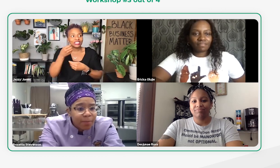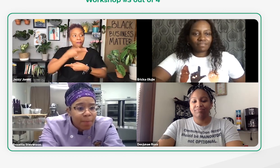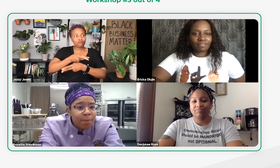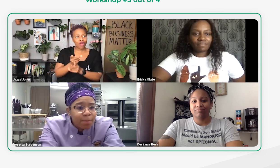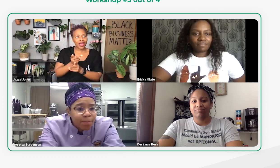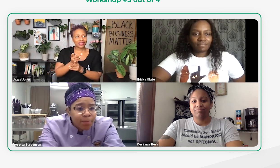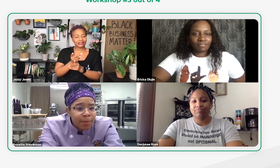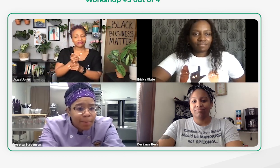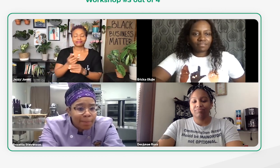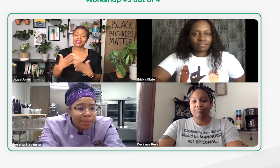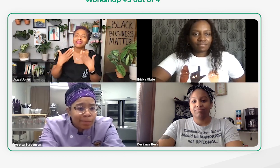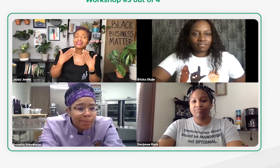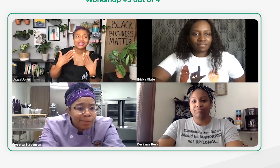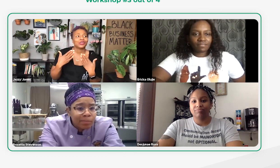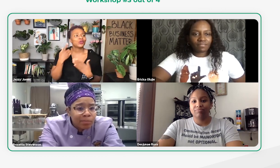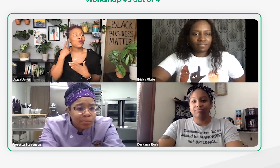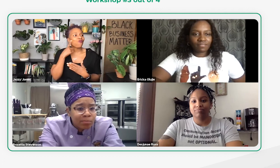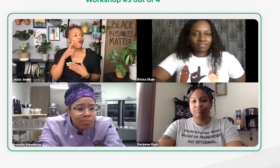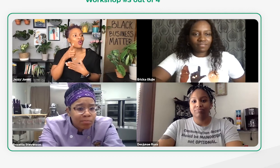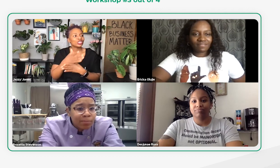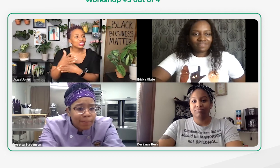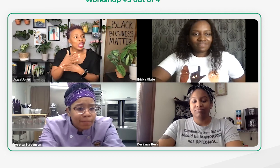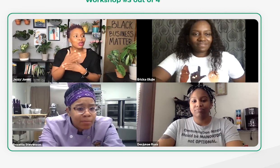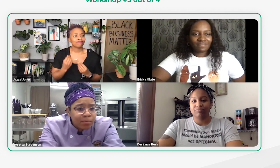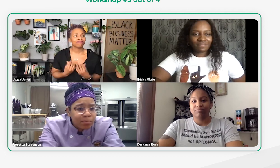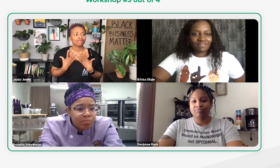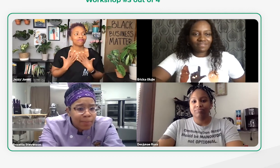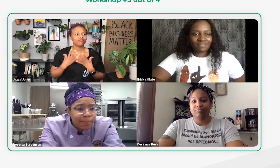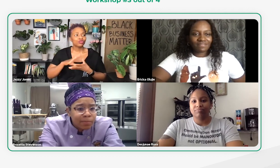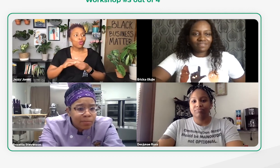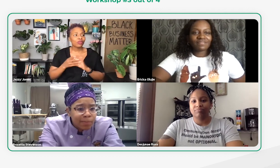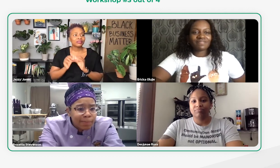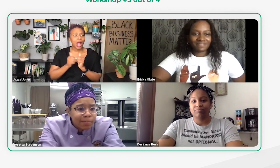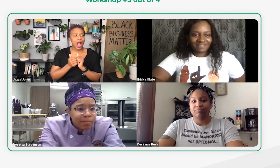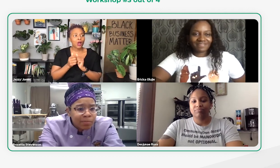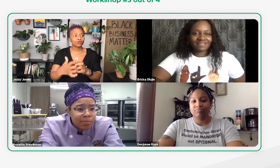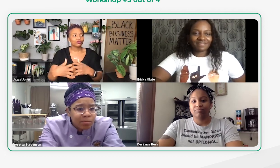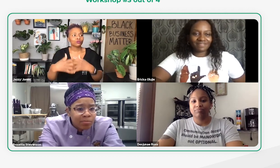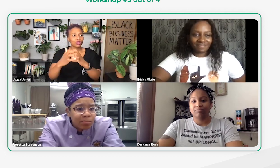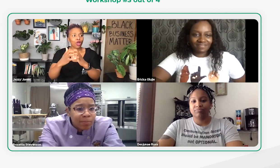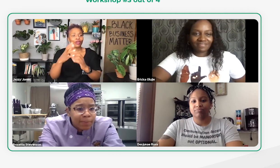about your services and products. Thank you. Thank you for sharing and inspiring me with your stories